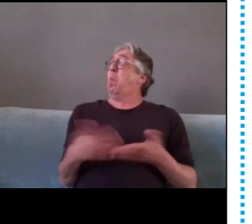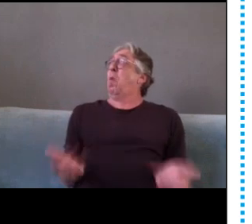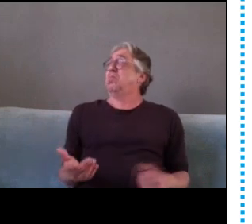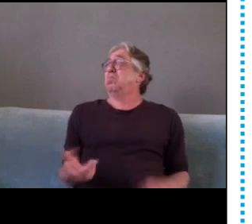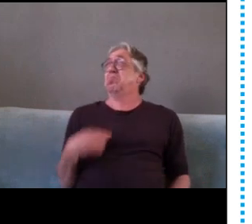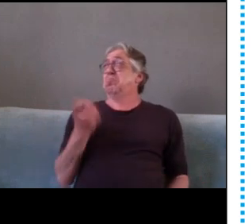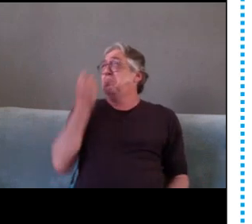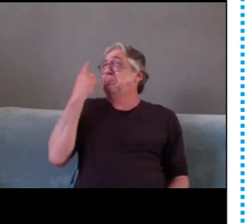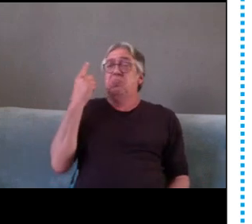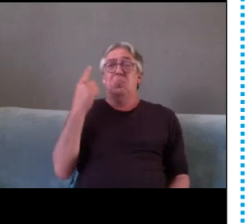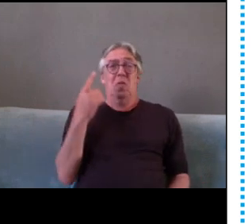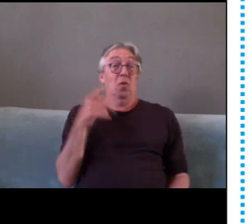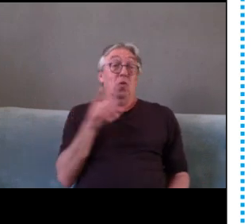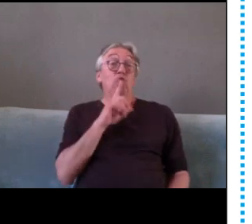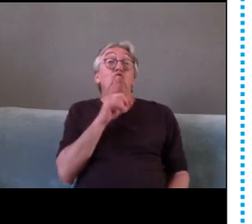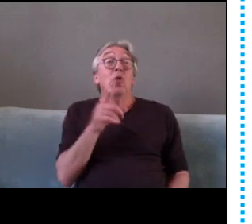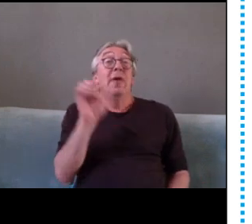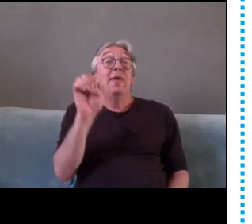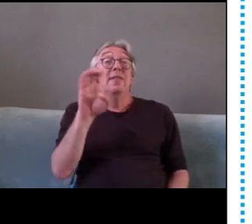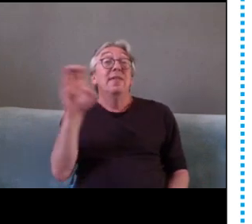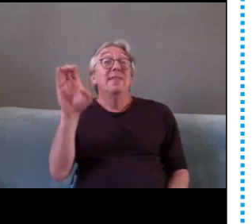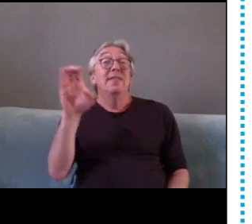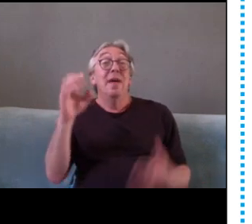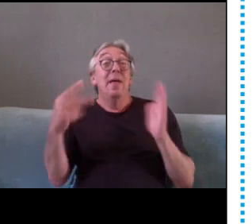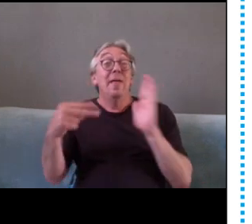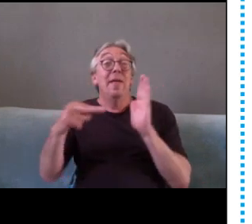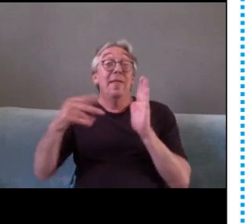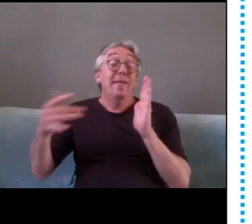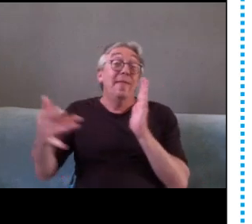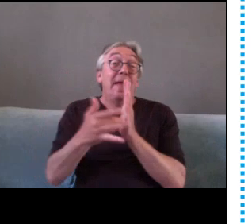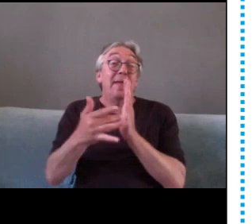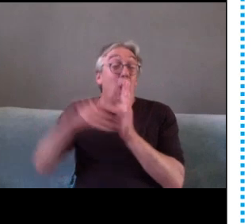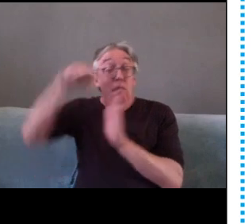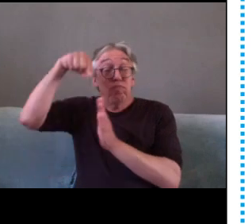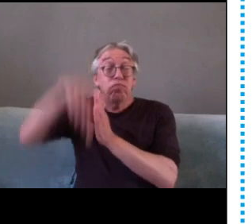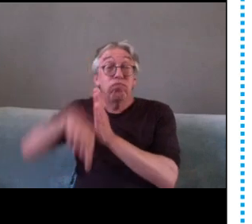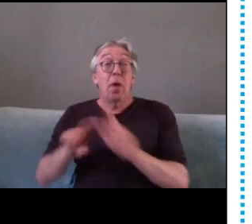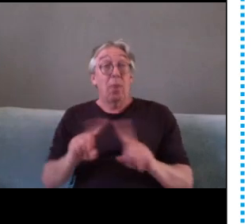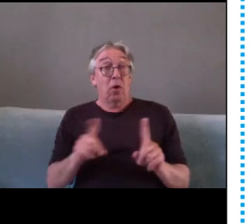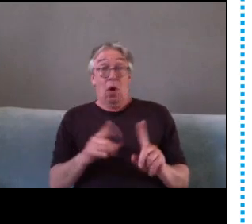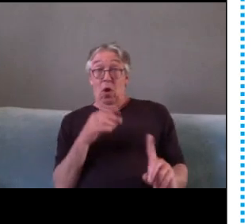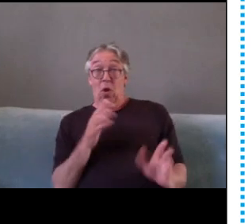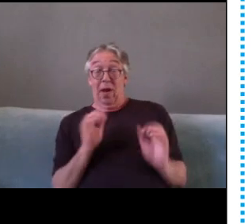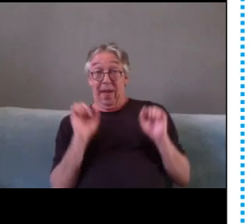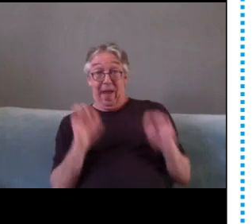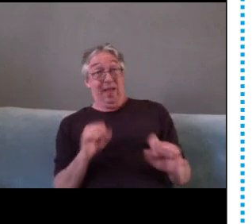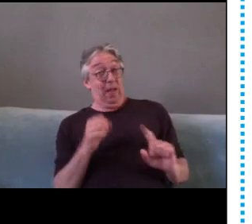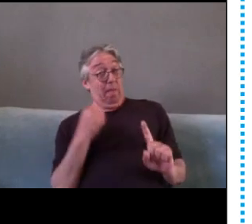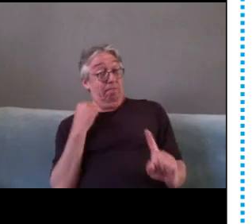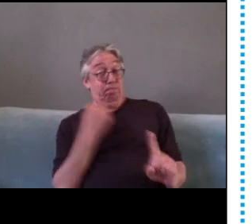but its implications for many persons with disabilities are going to be key.